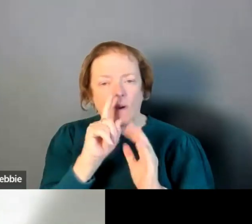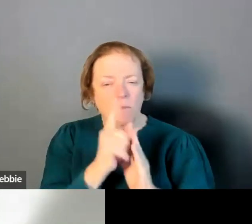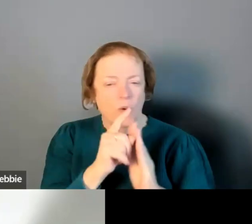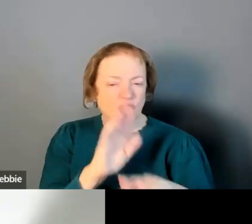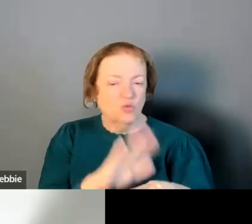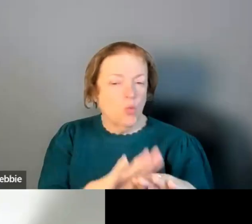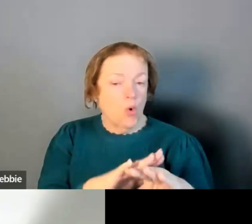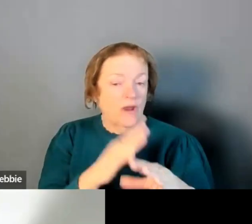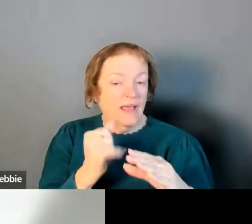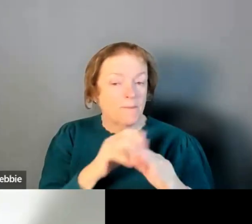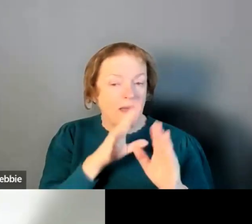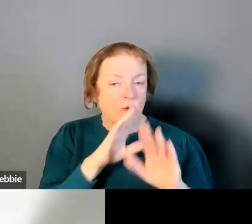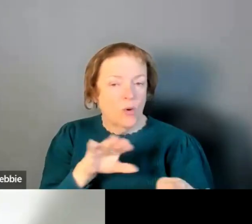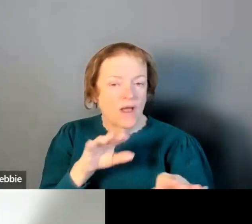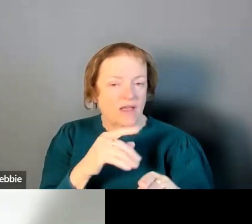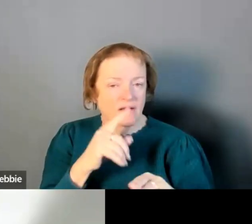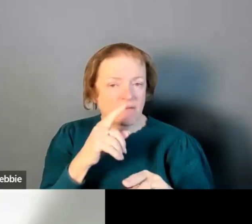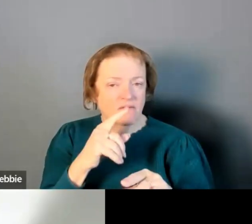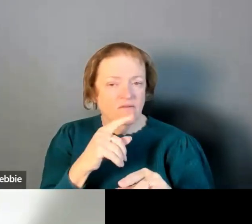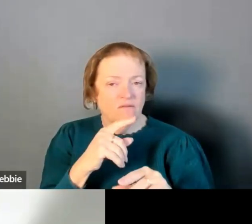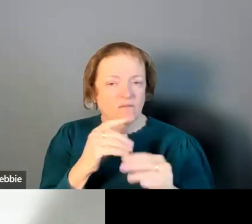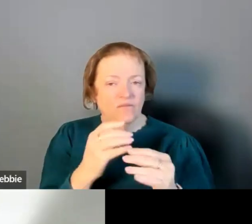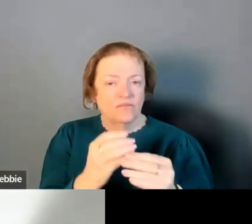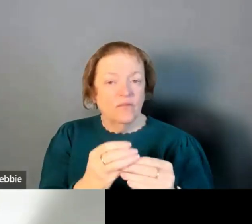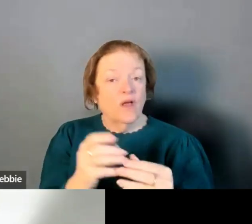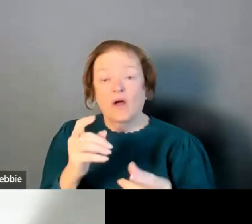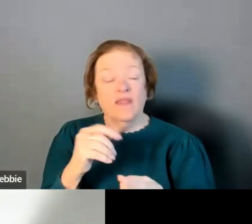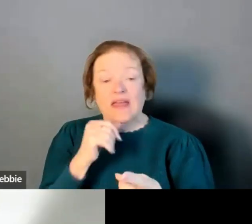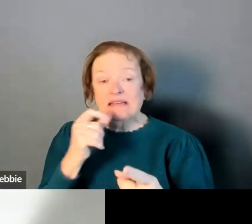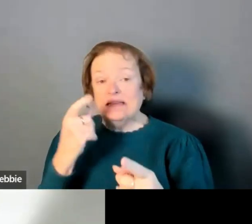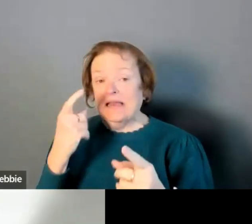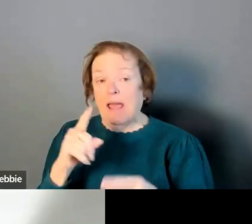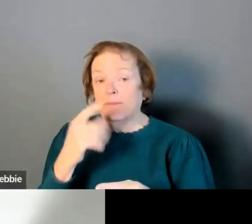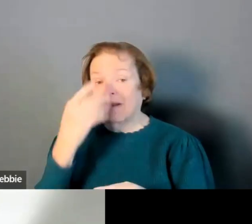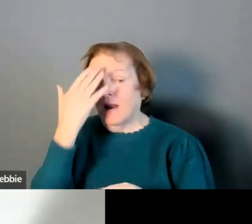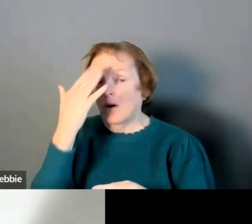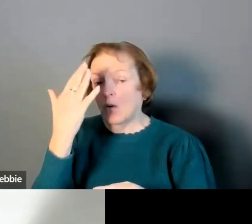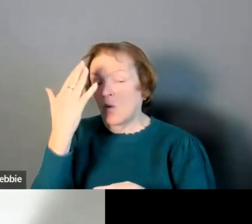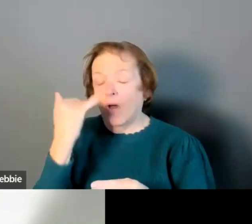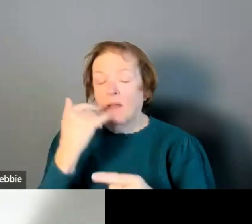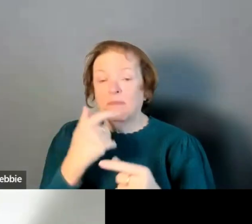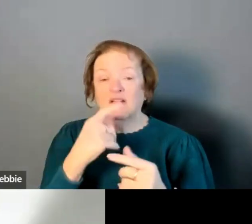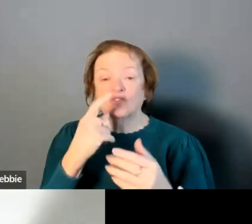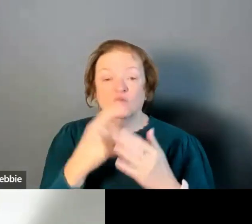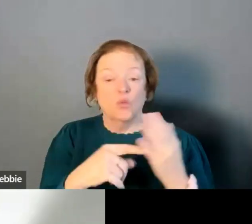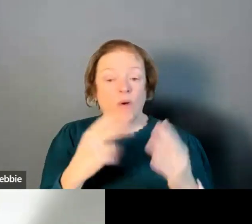It did not do it on this one, have no idea why. More than likely, because the ones that we have been using.